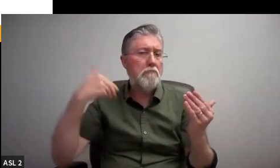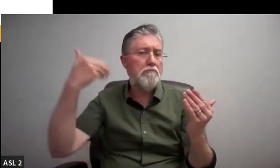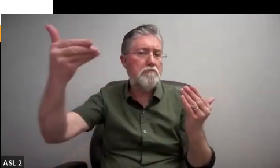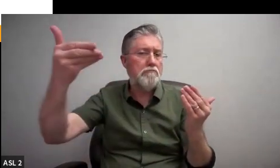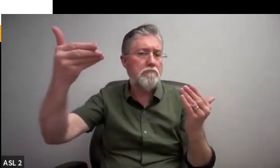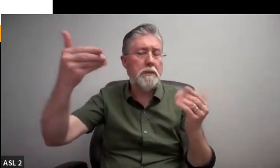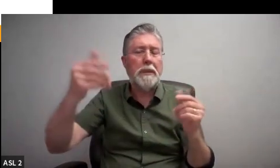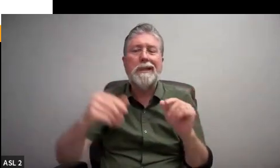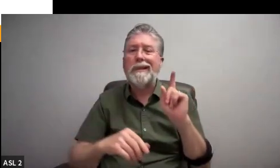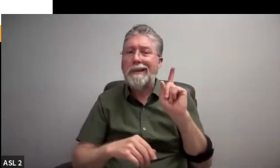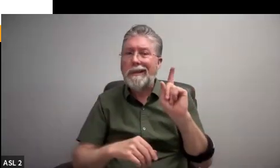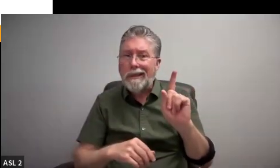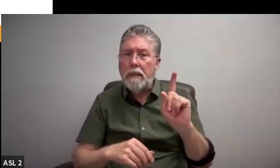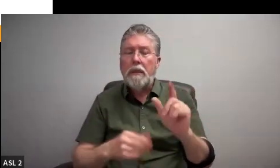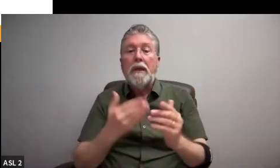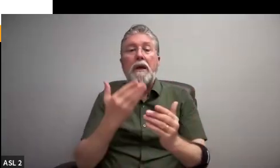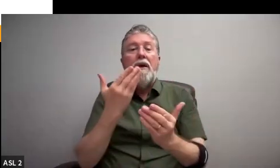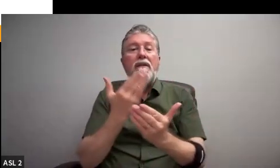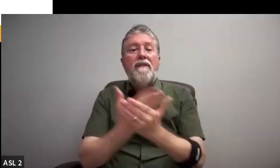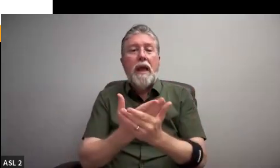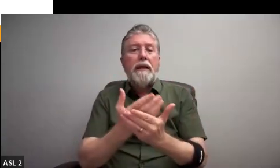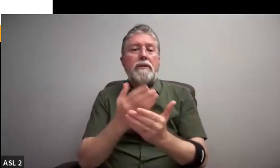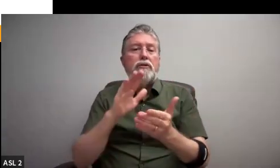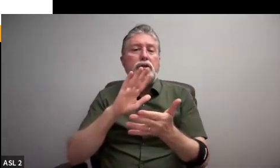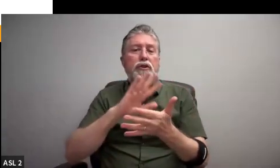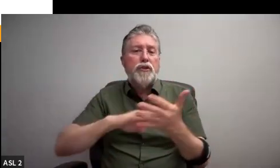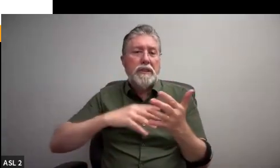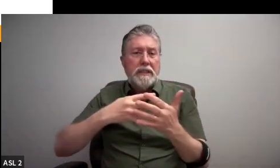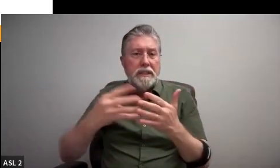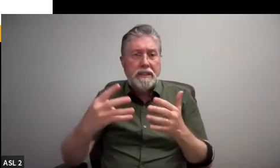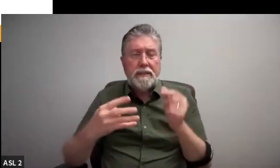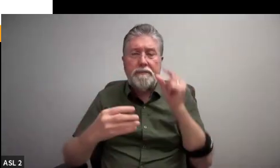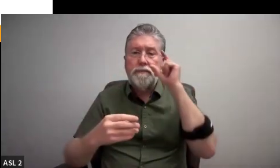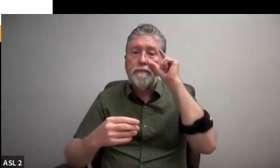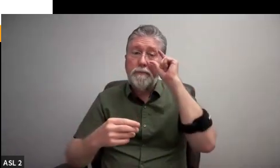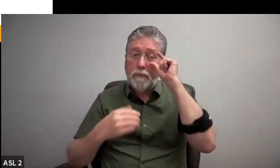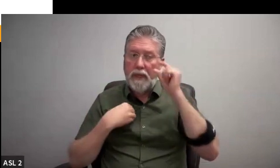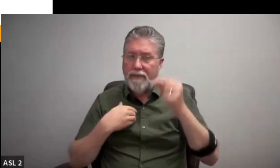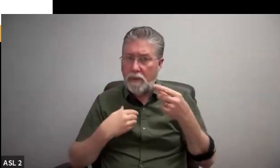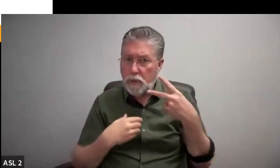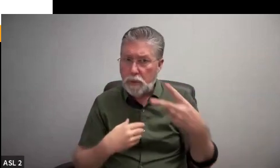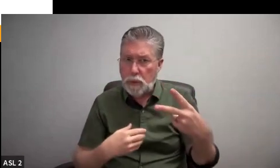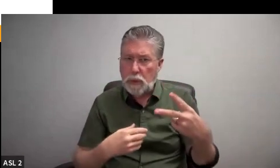mention something about fact sheets. We have two general fact sheets: a short two-pager and